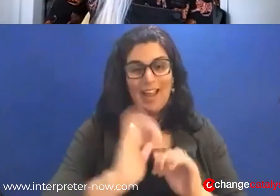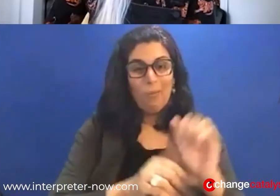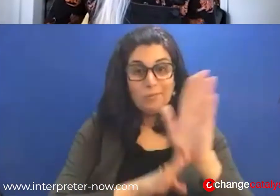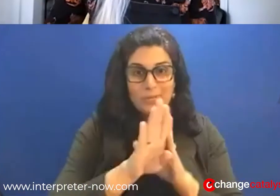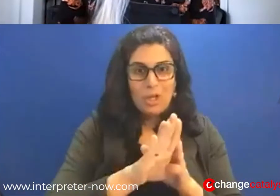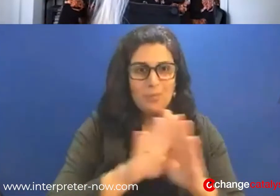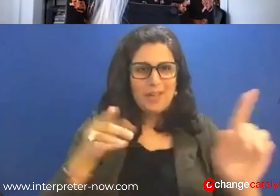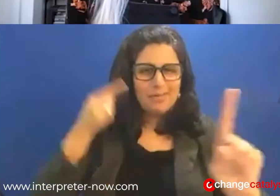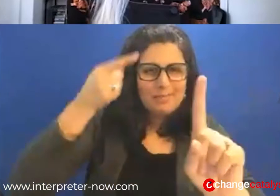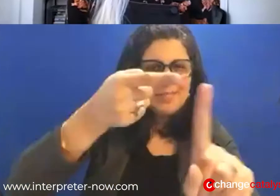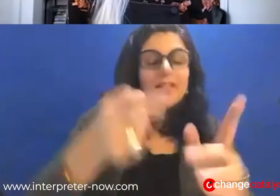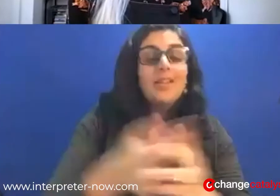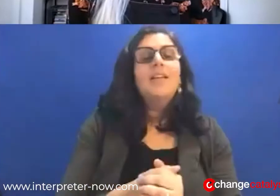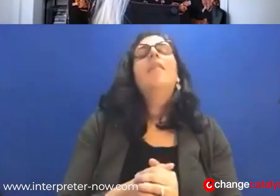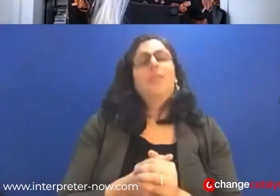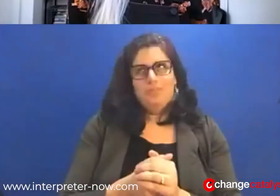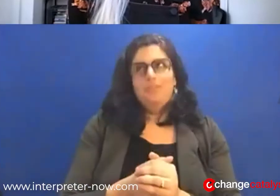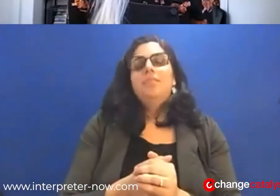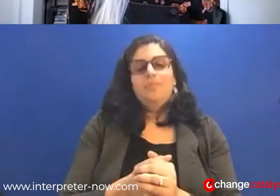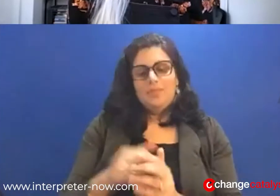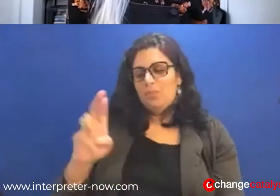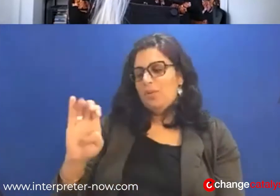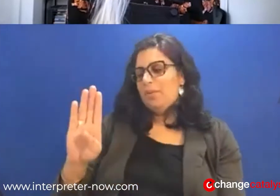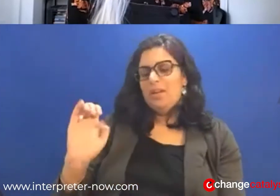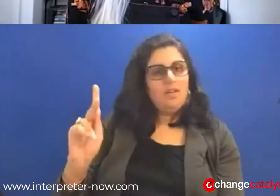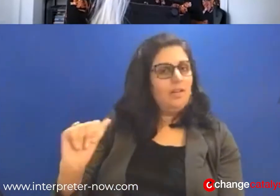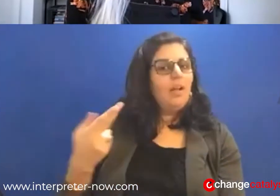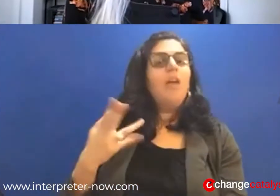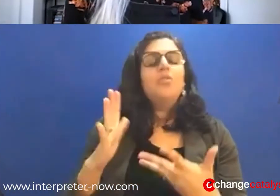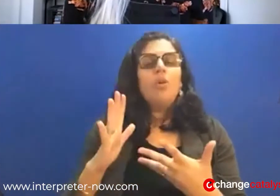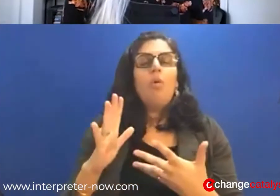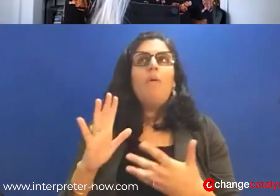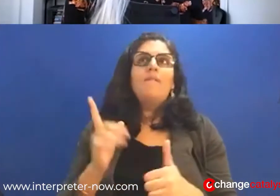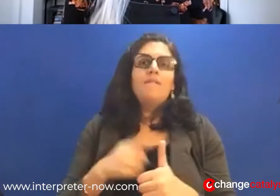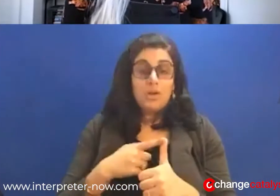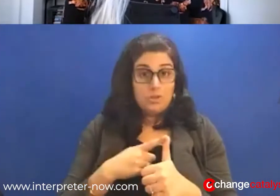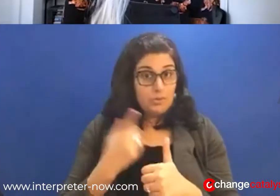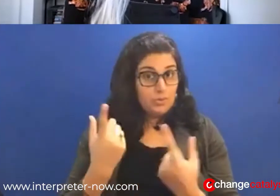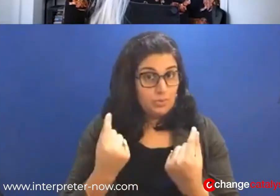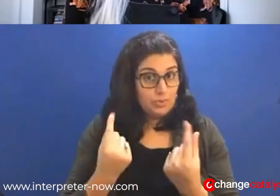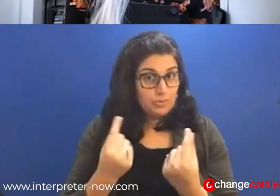First of all, I think one of the first steps for its allyship is just being